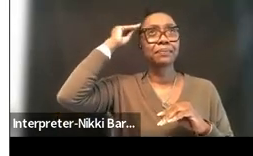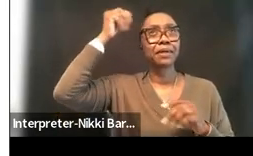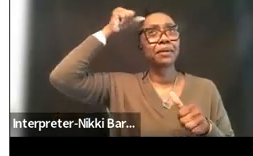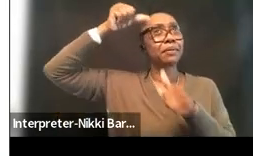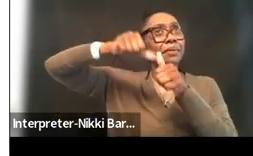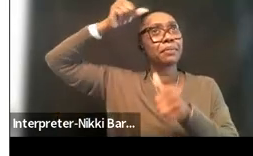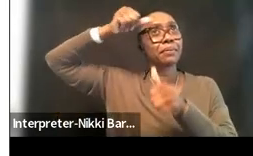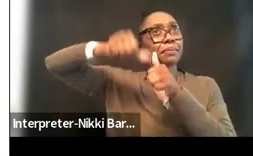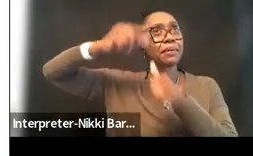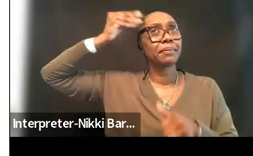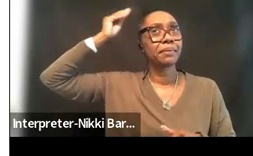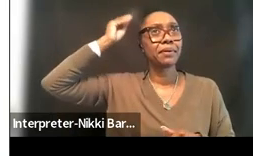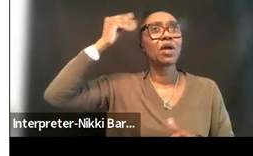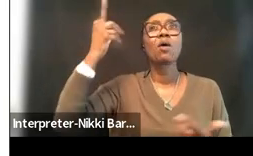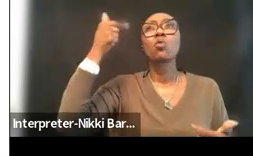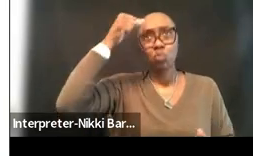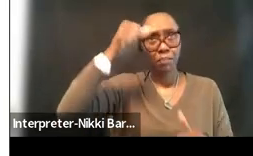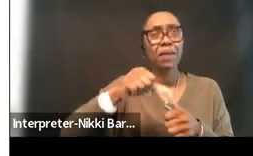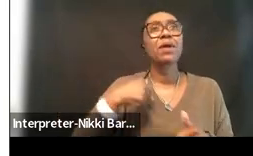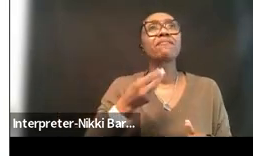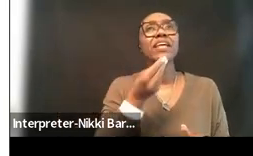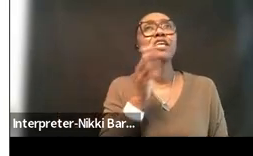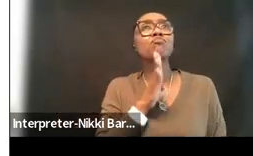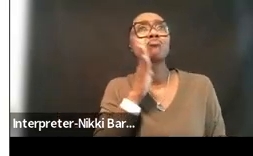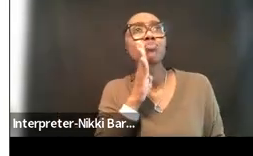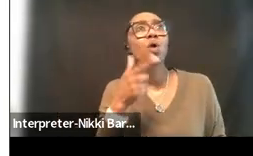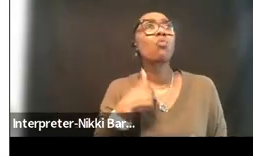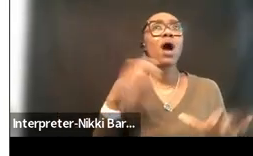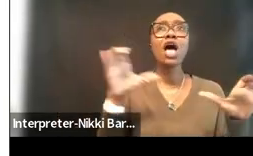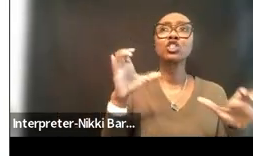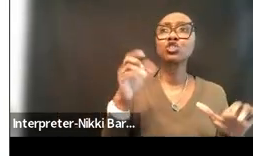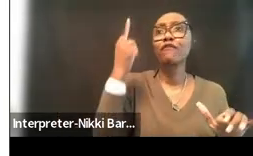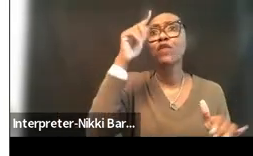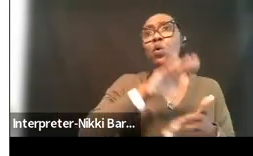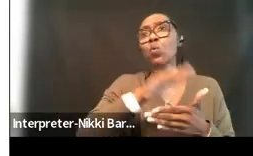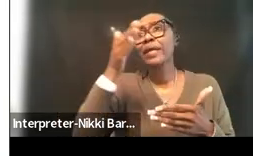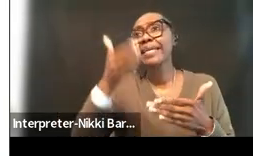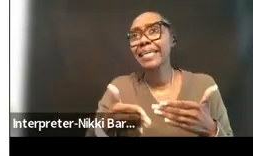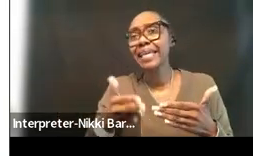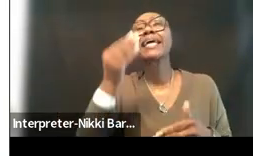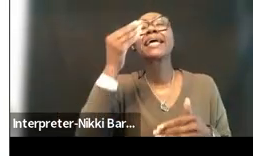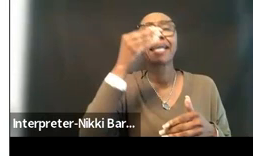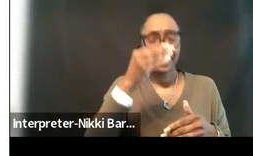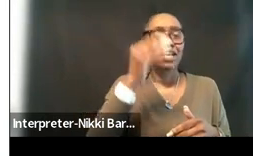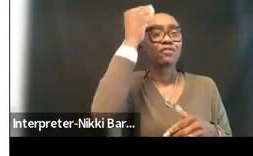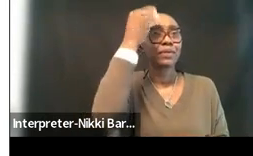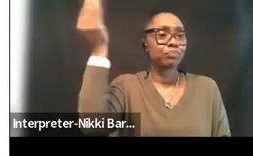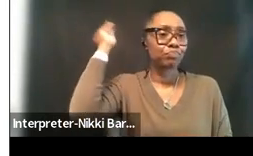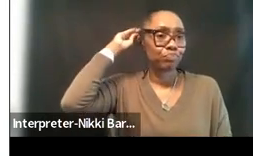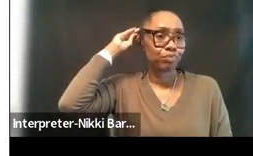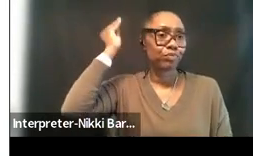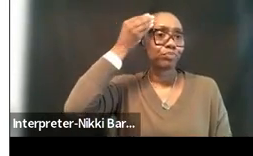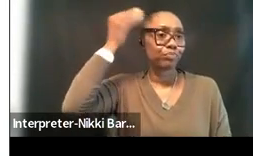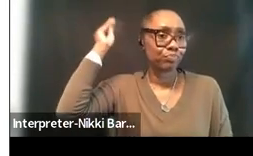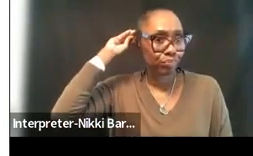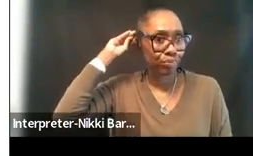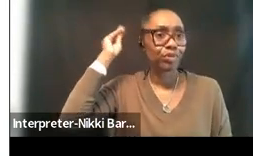The brain filed these away into schemas, our filing cabinets. It knows where to put this information.